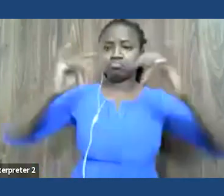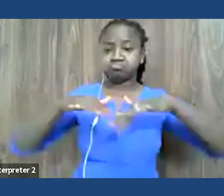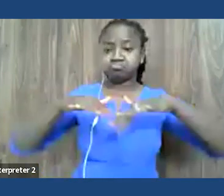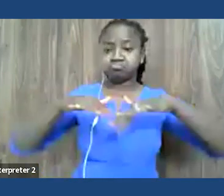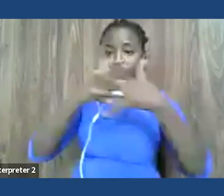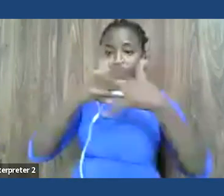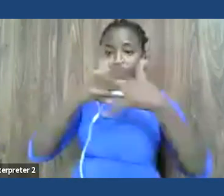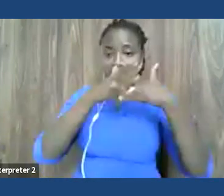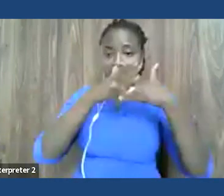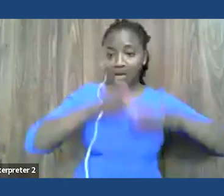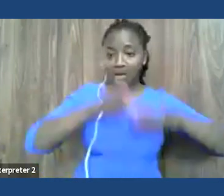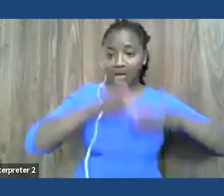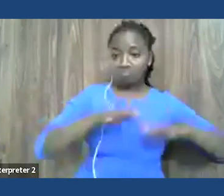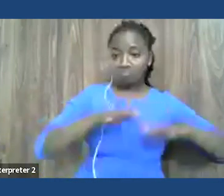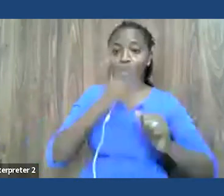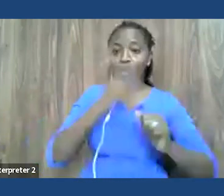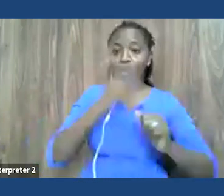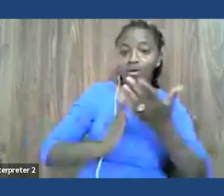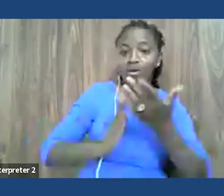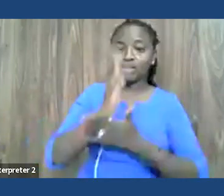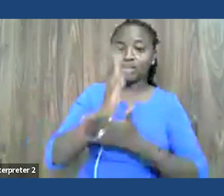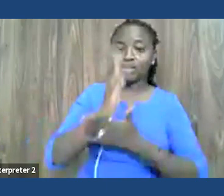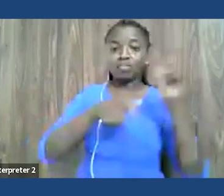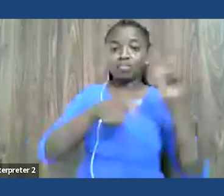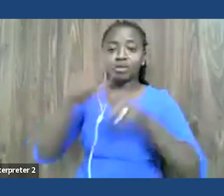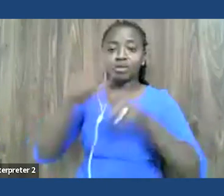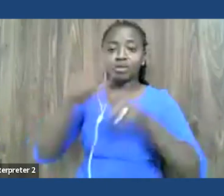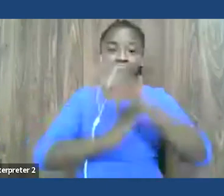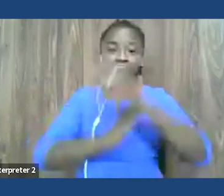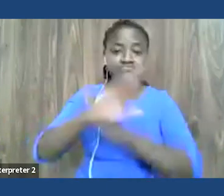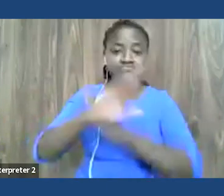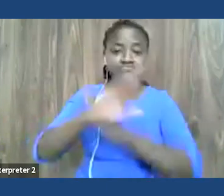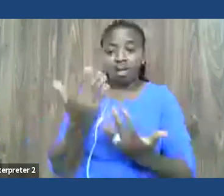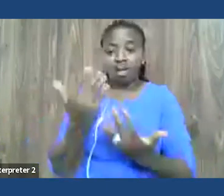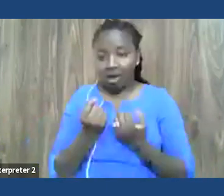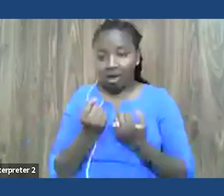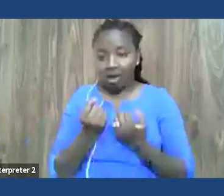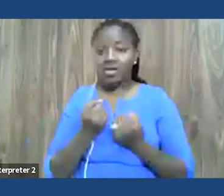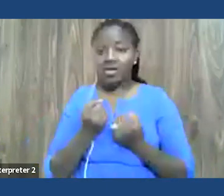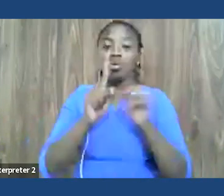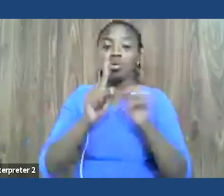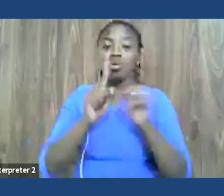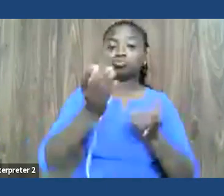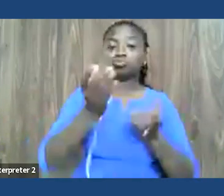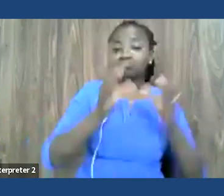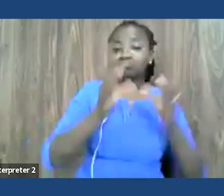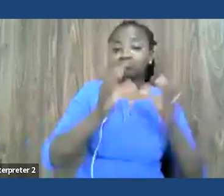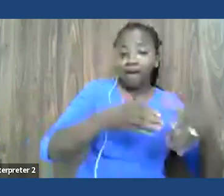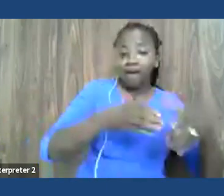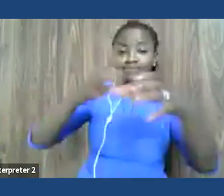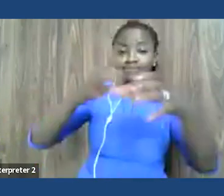According to the guiding principles, business is expected to respect human rights meaning